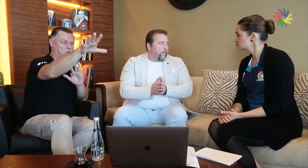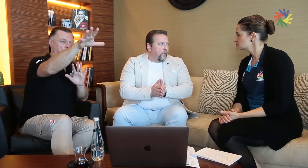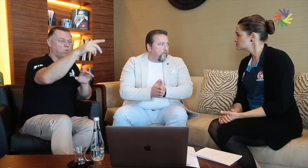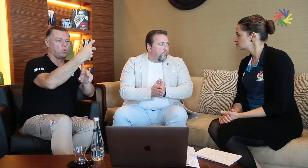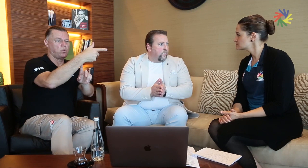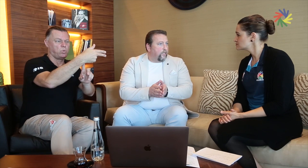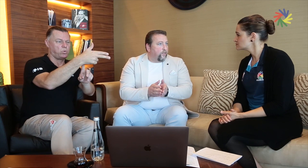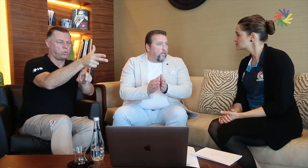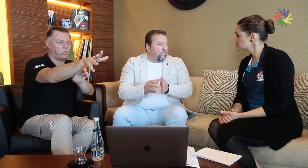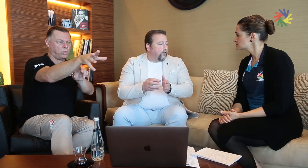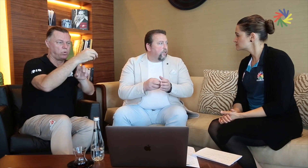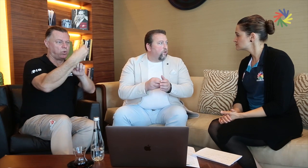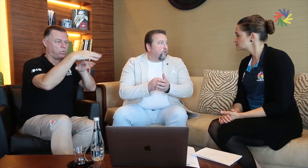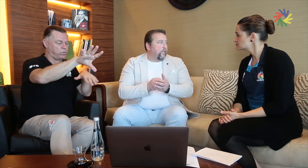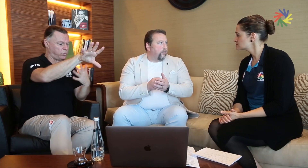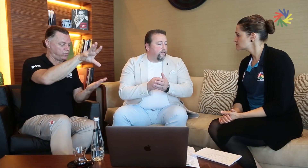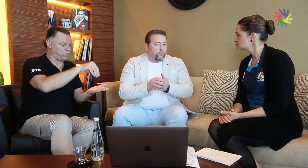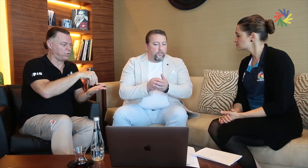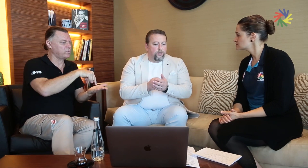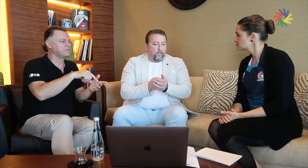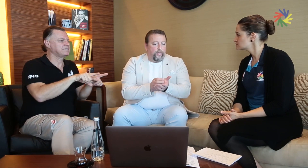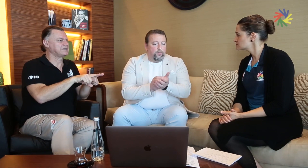system as a central system.